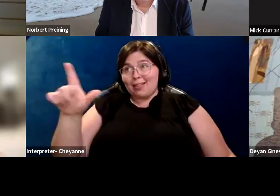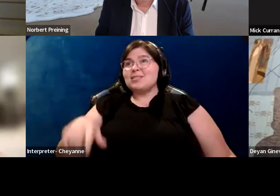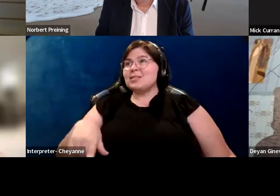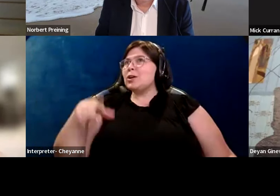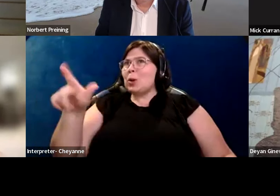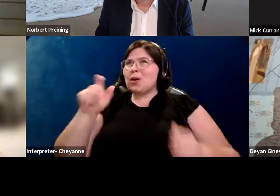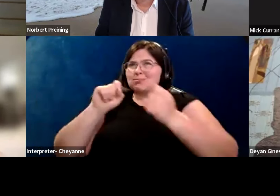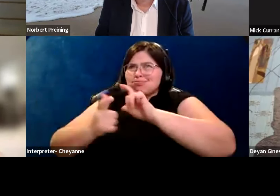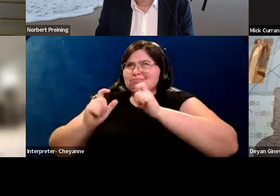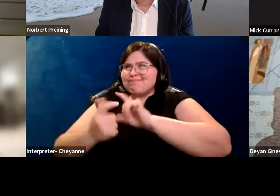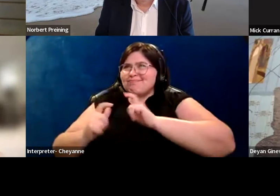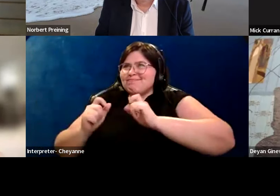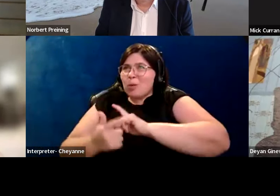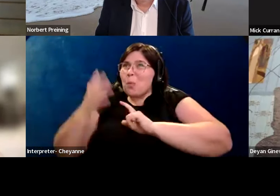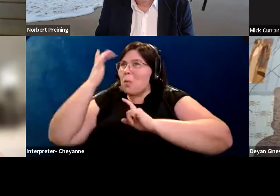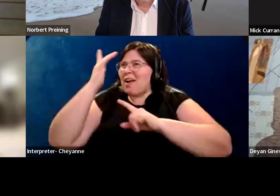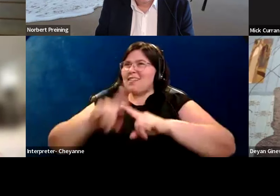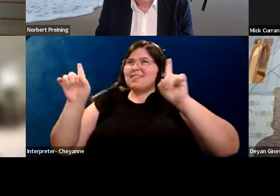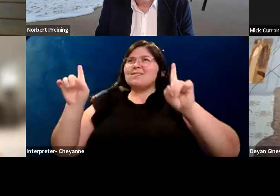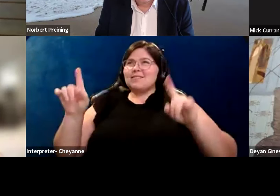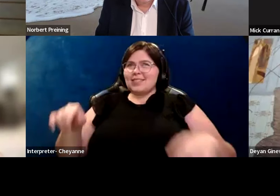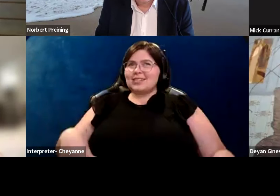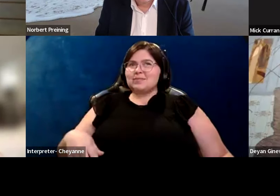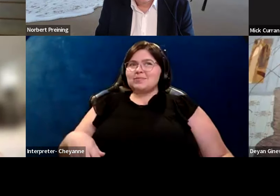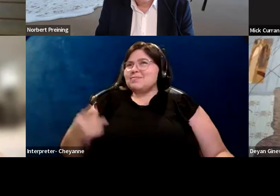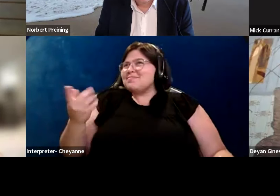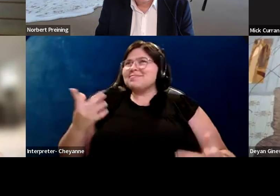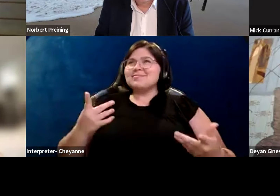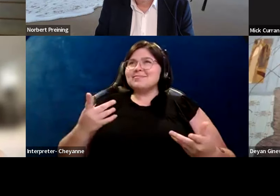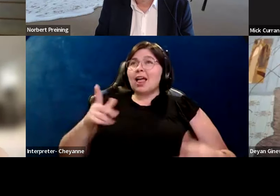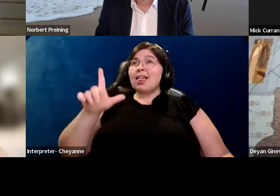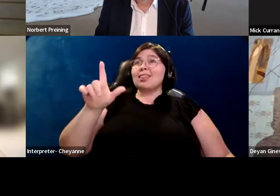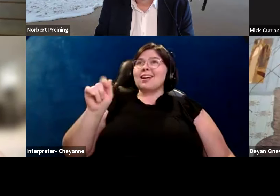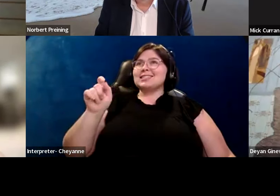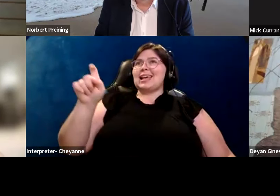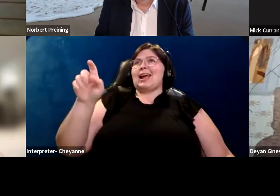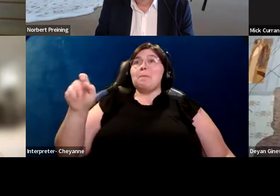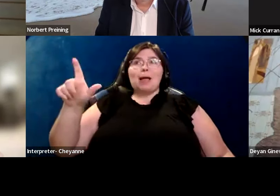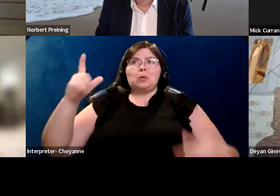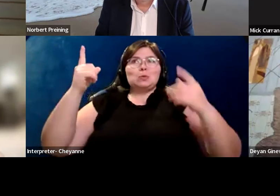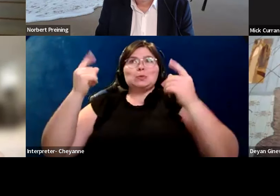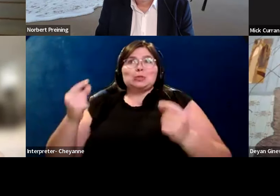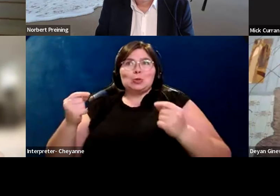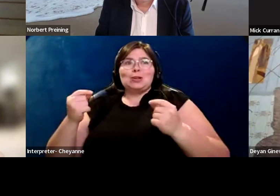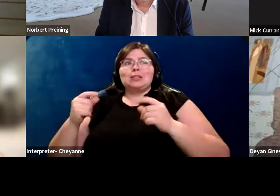Why is it different? What does LaTeXML do to get away from that horrible middle